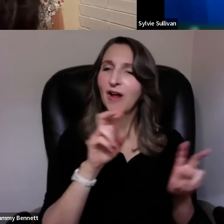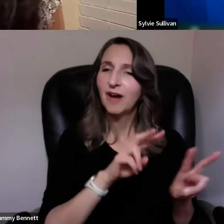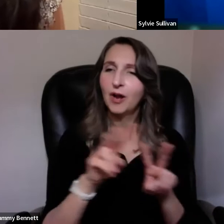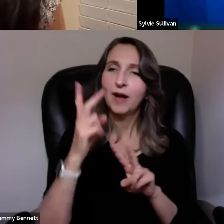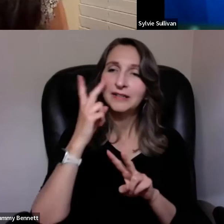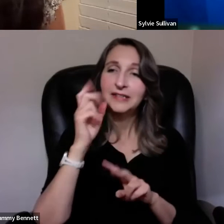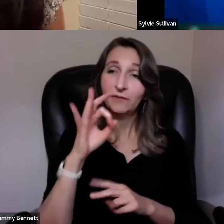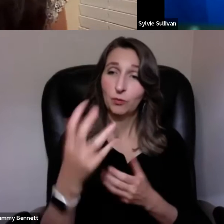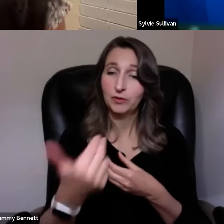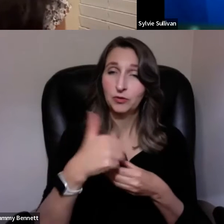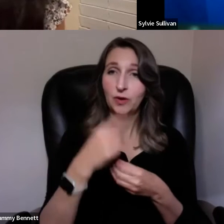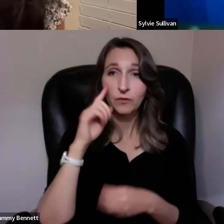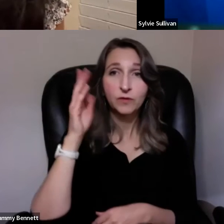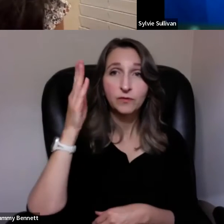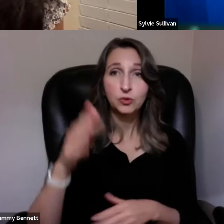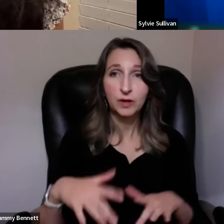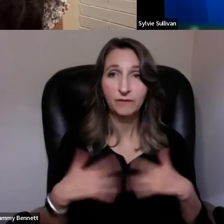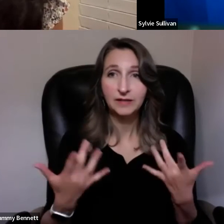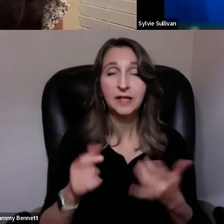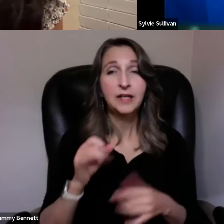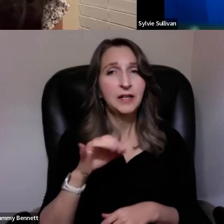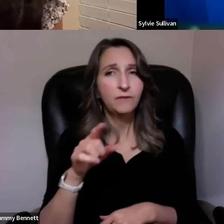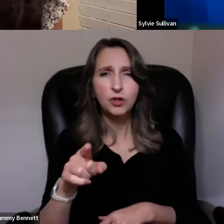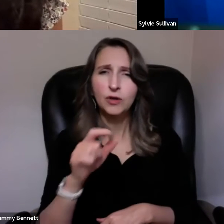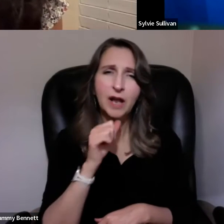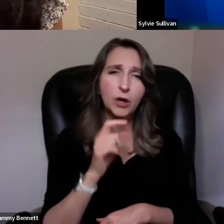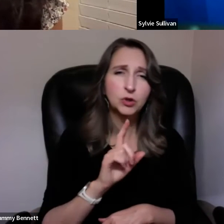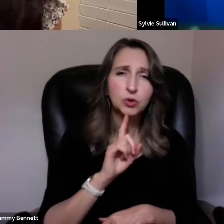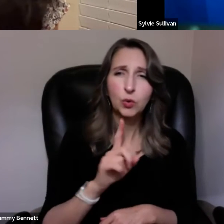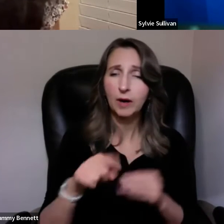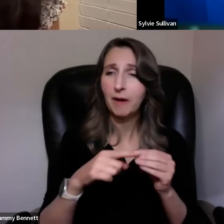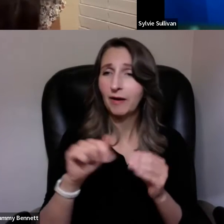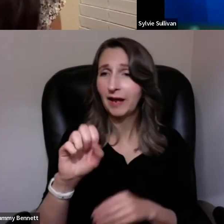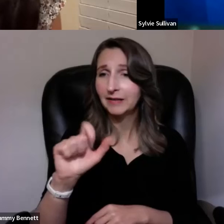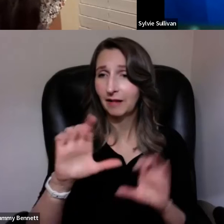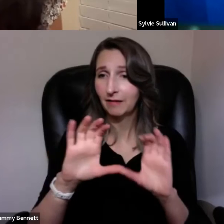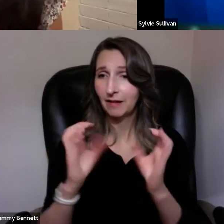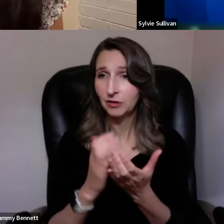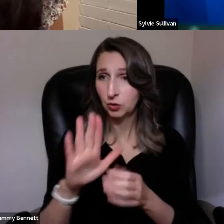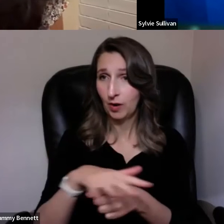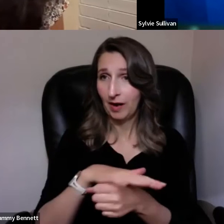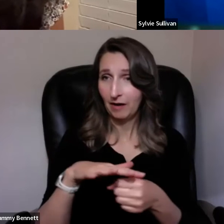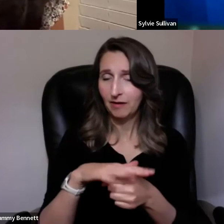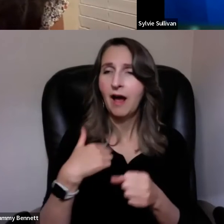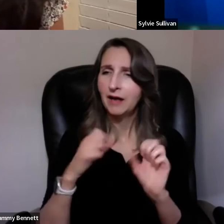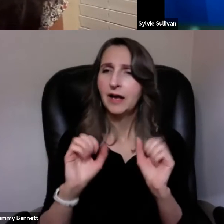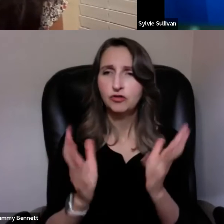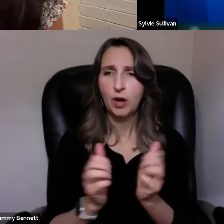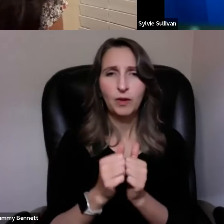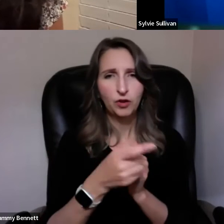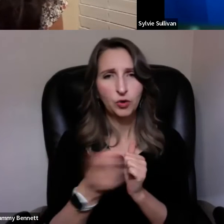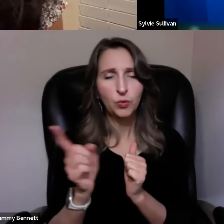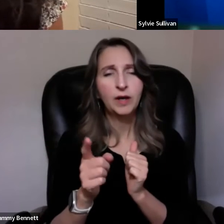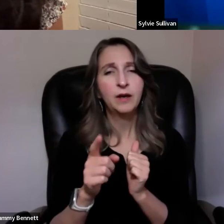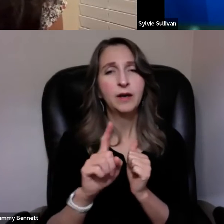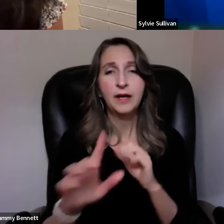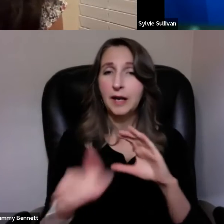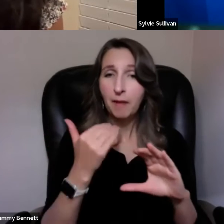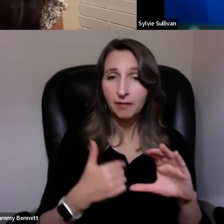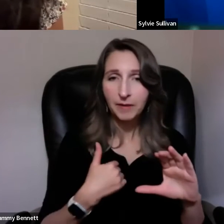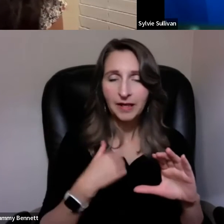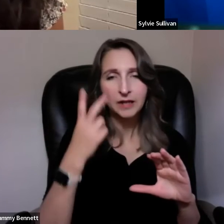If you are not sure of an ASL class, in your area, I am happy to chat with you just email me, and I can see if I can find something that's close to you.